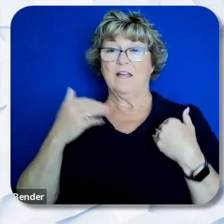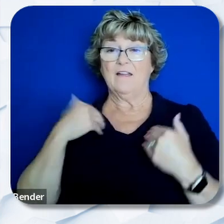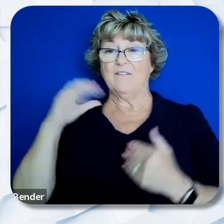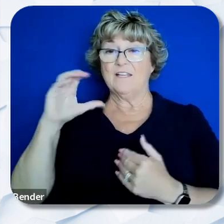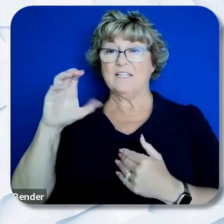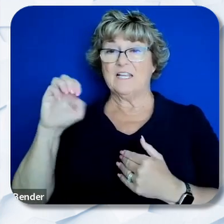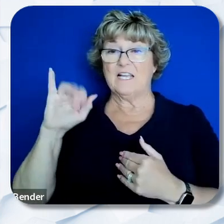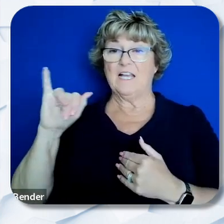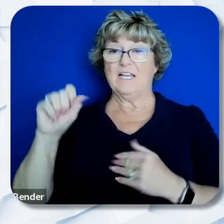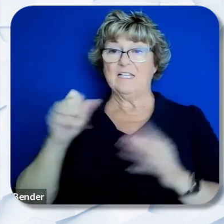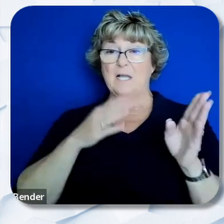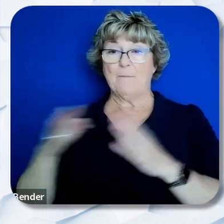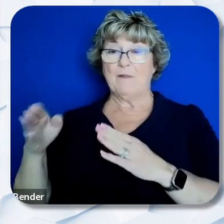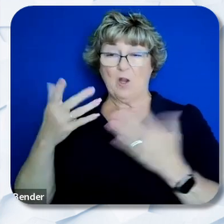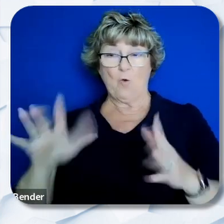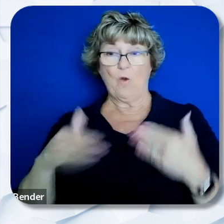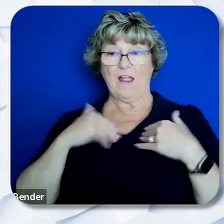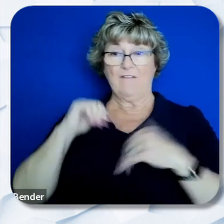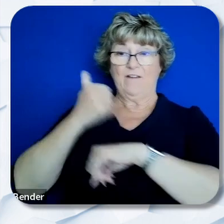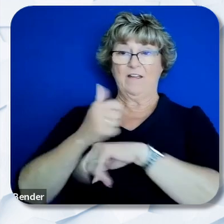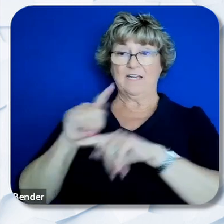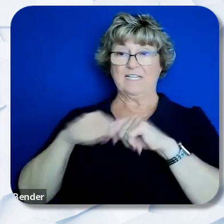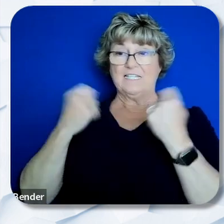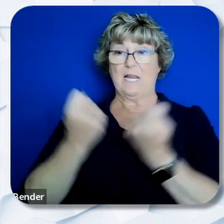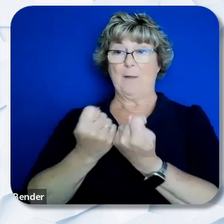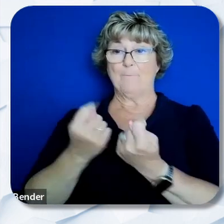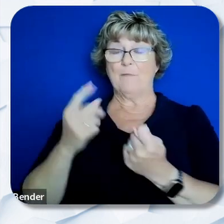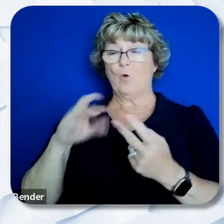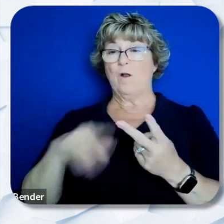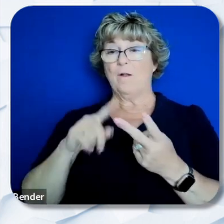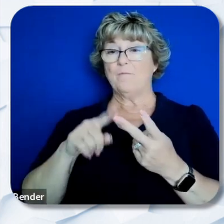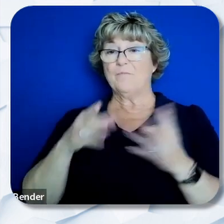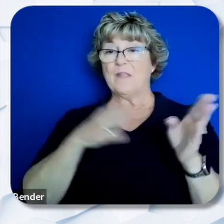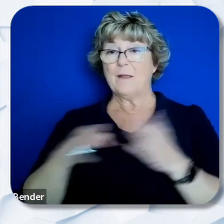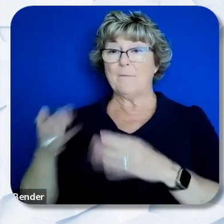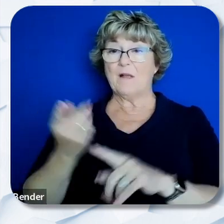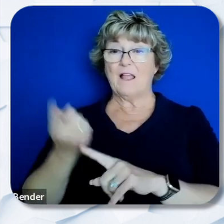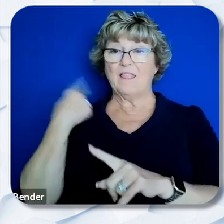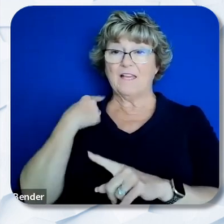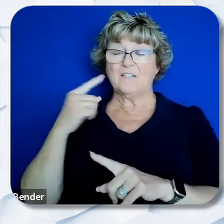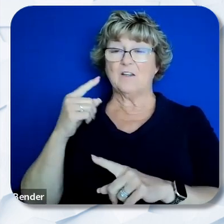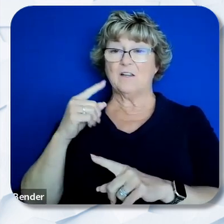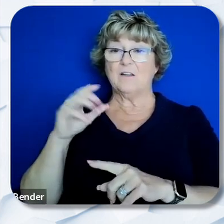and you already have a team. Or maybe you have, you did a plan last year, a CIM plan